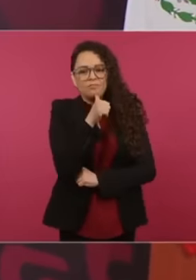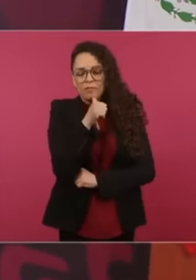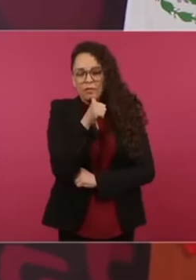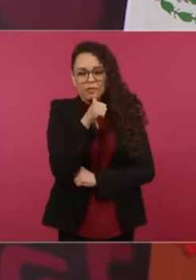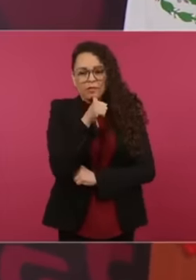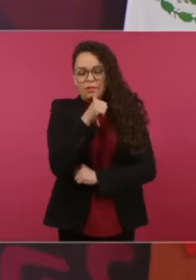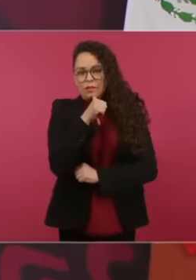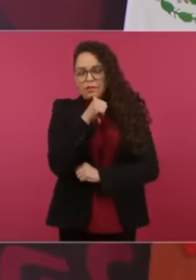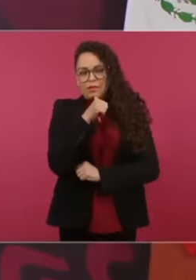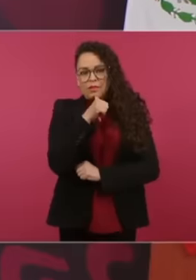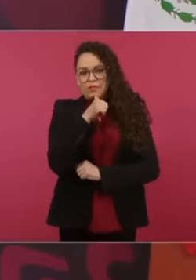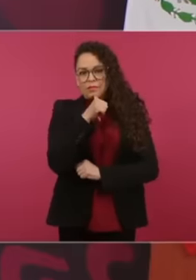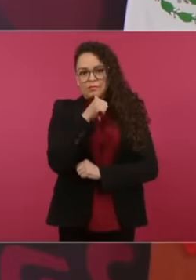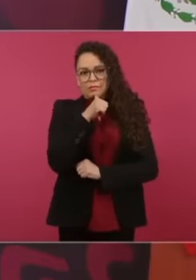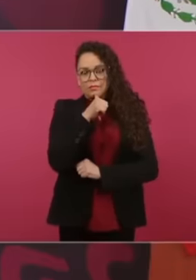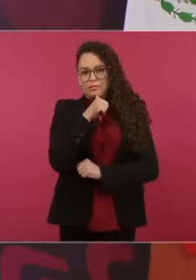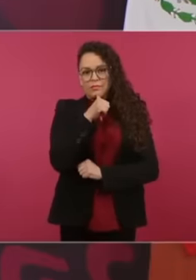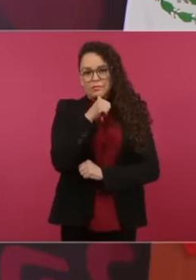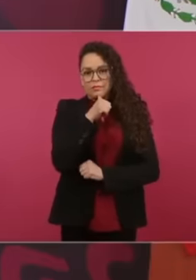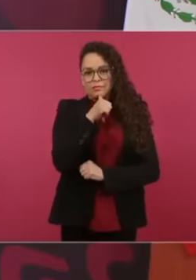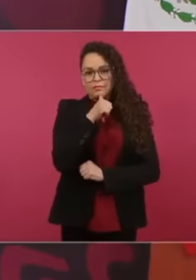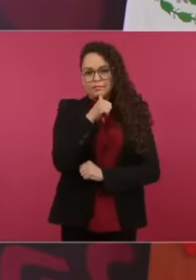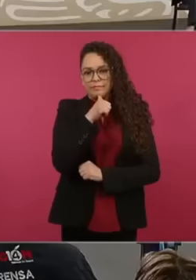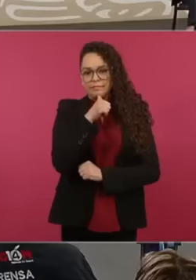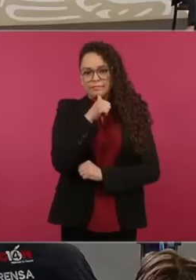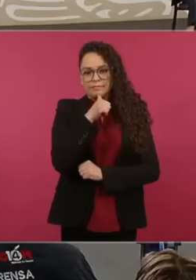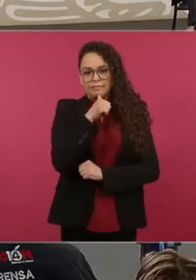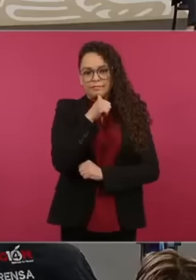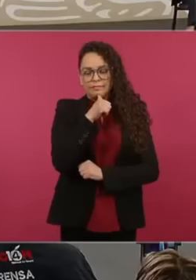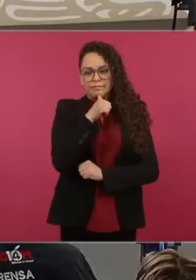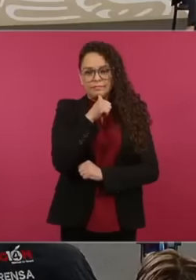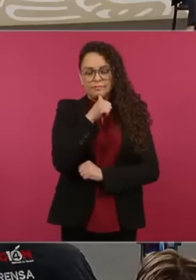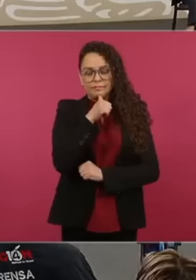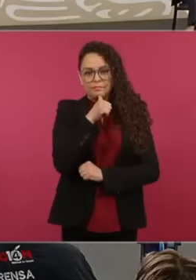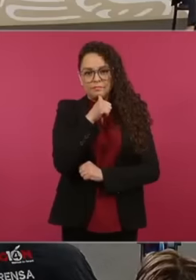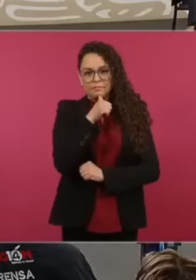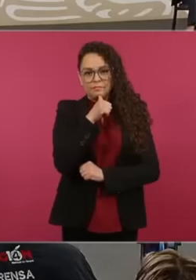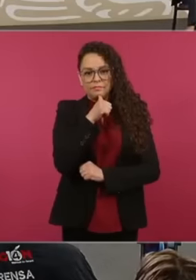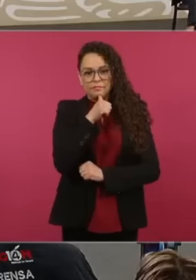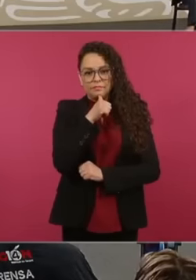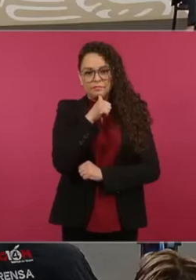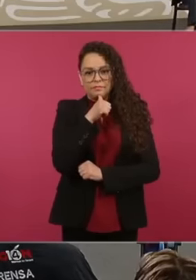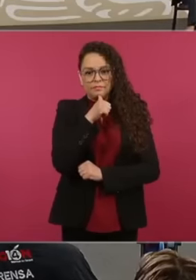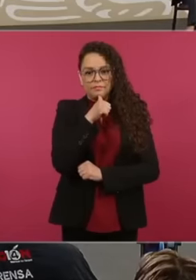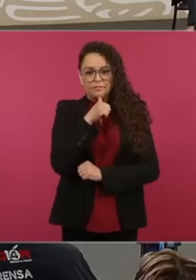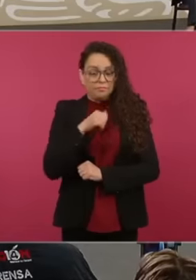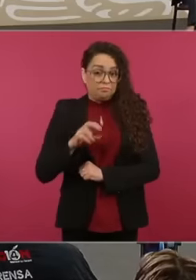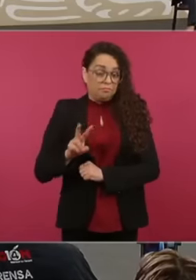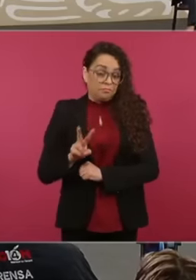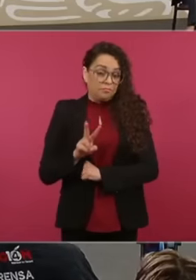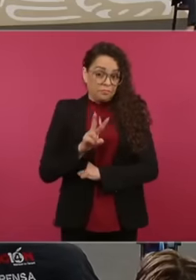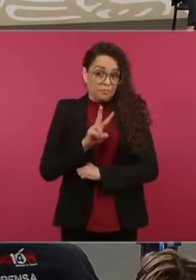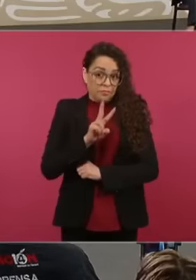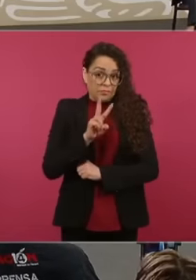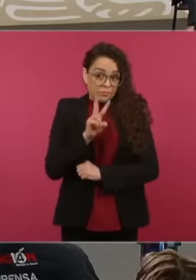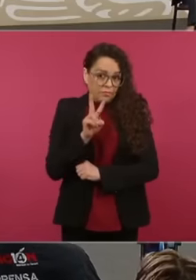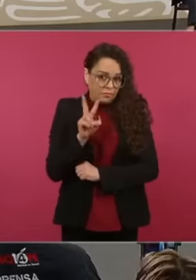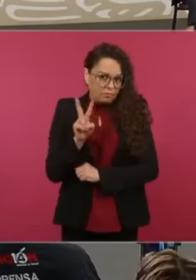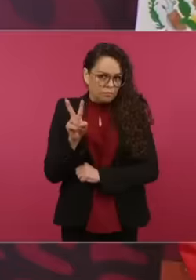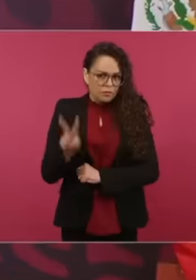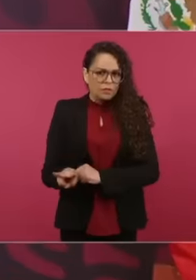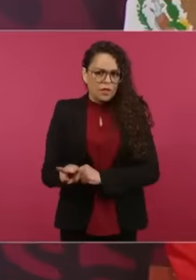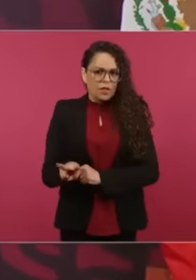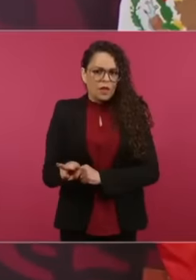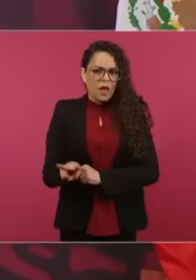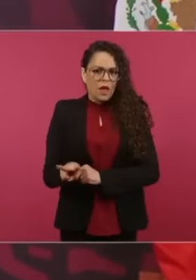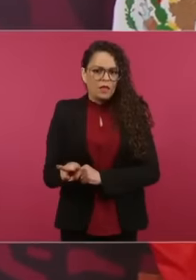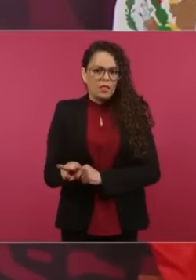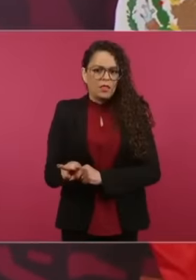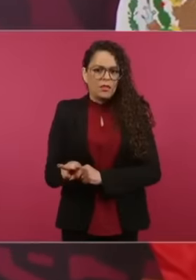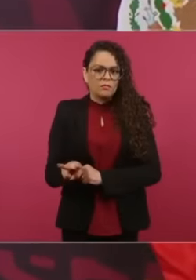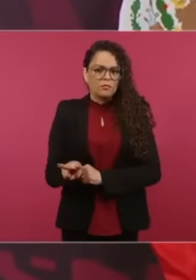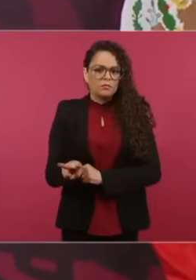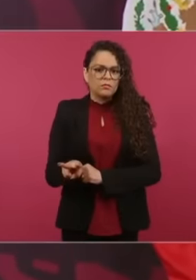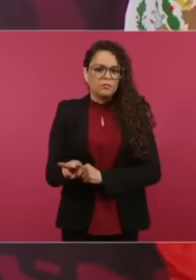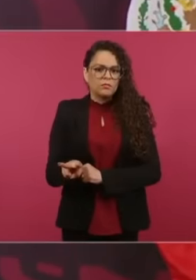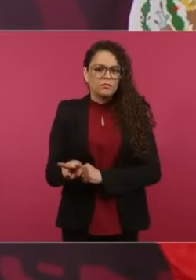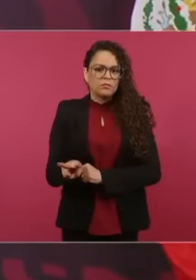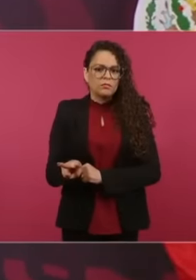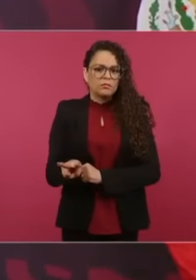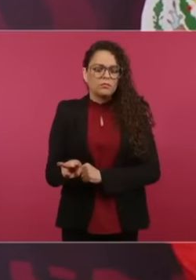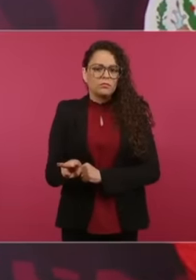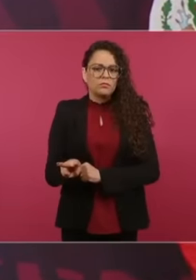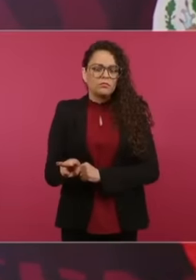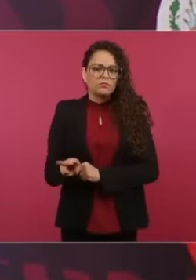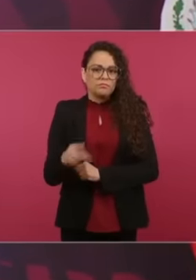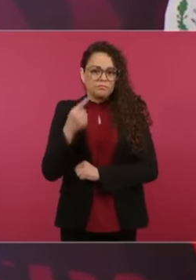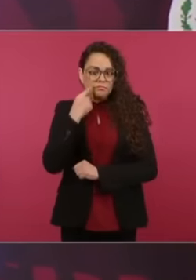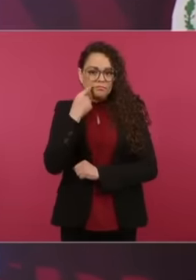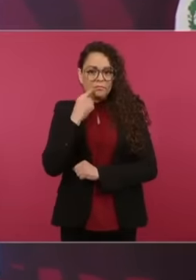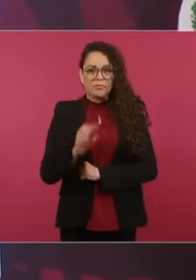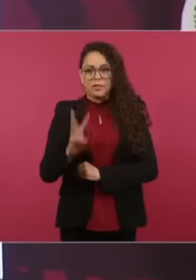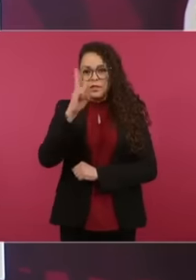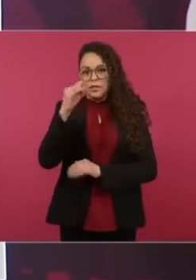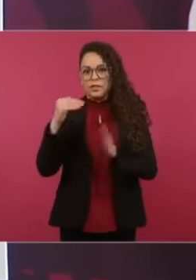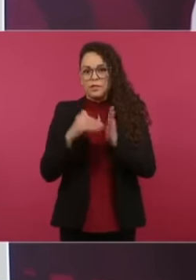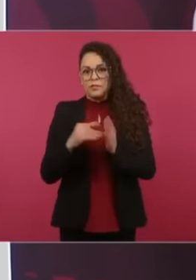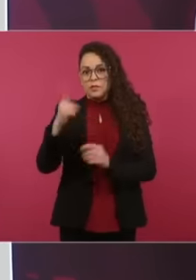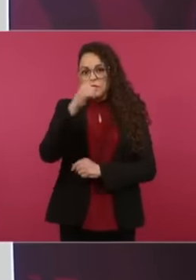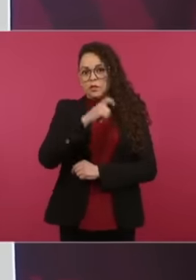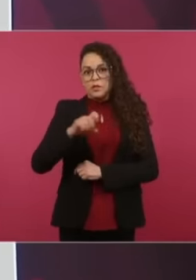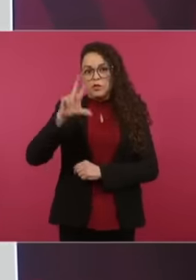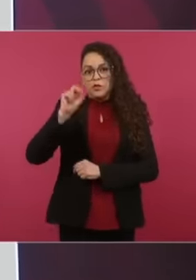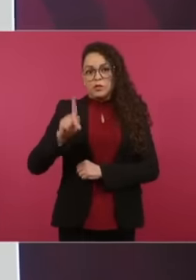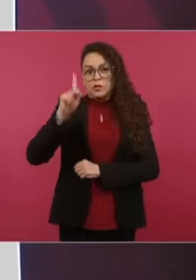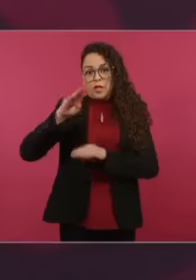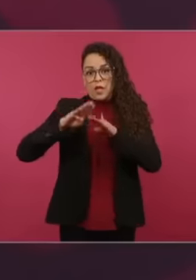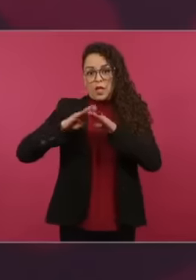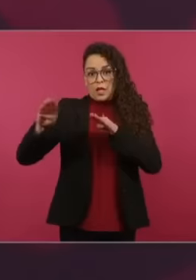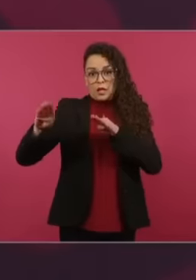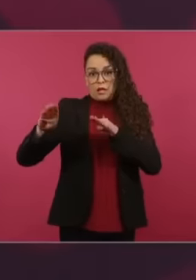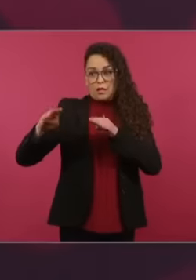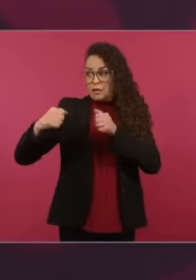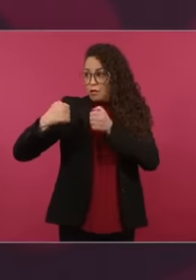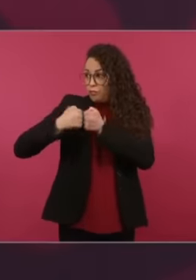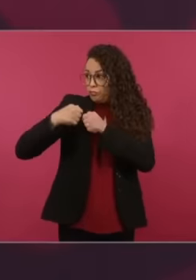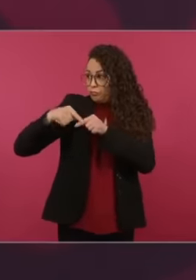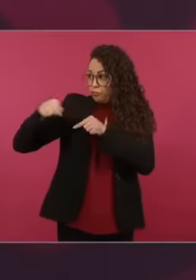it is a fact a reality that we have 3180 km of border for reasons